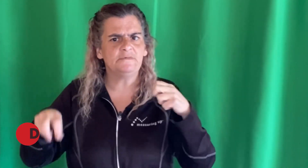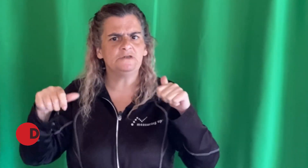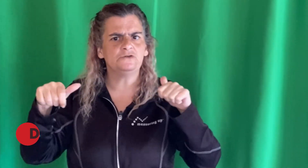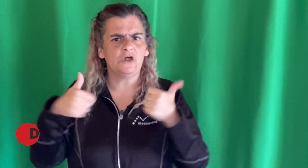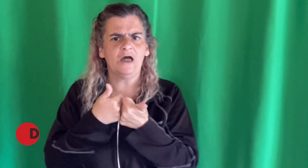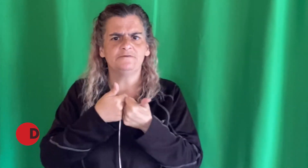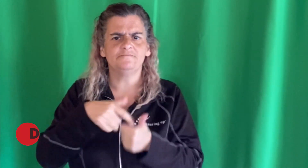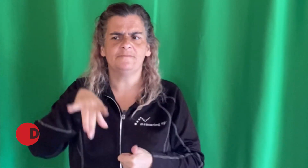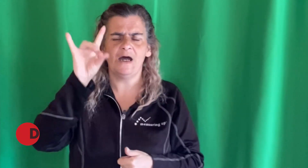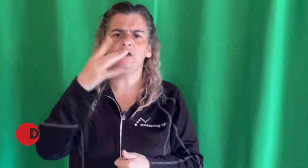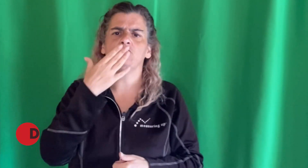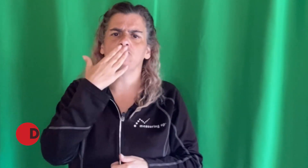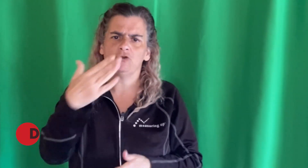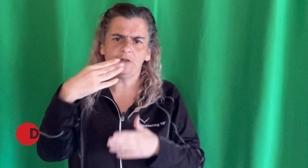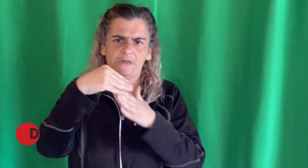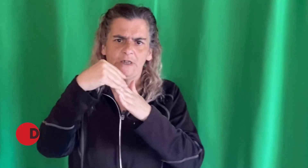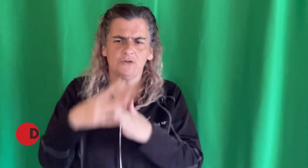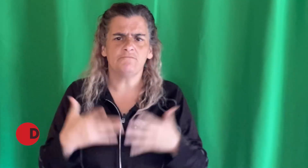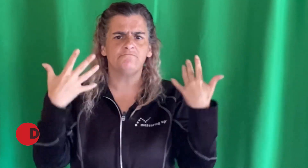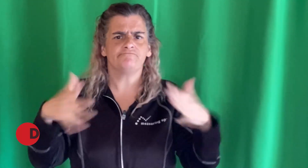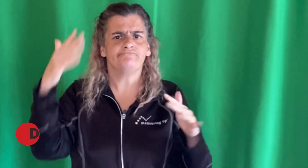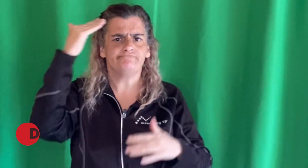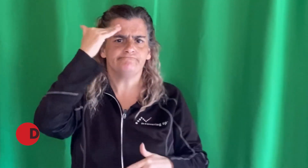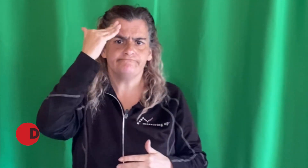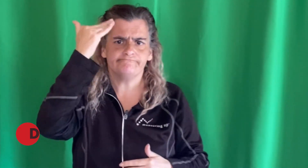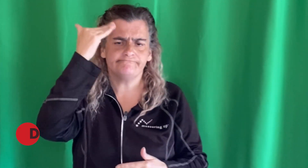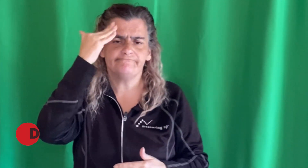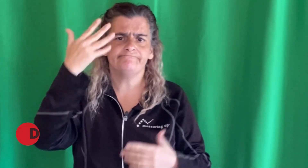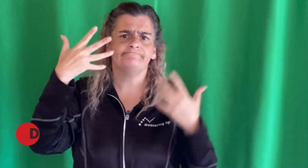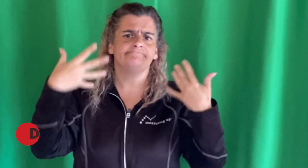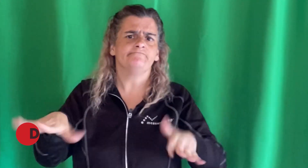it's a tough challenge finding good leaders who know and with